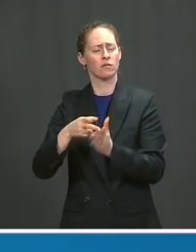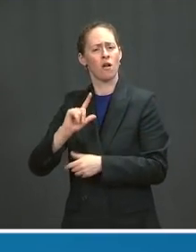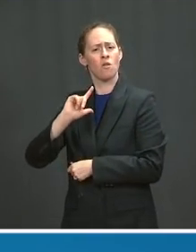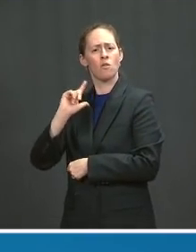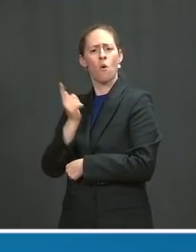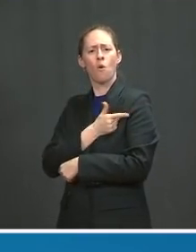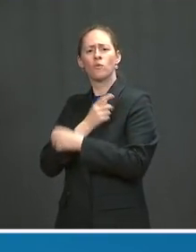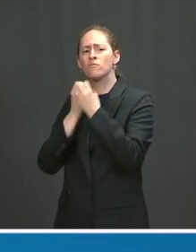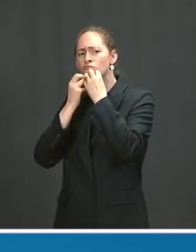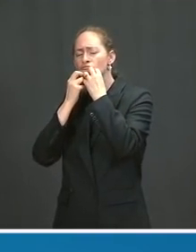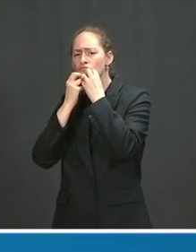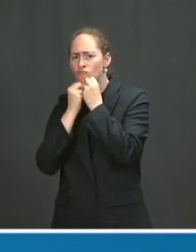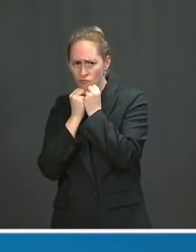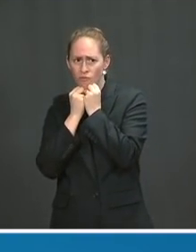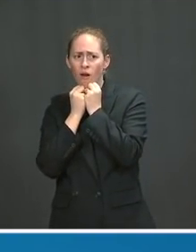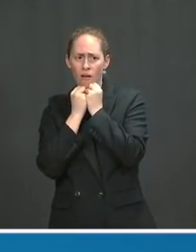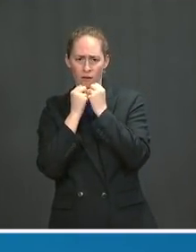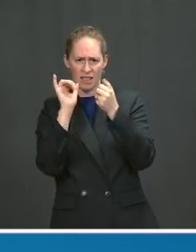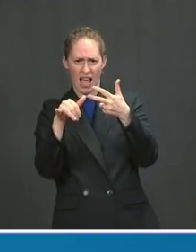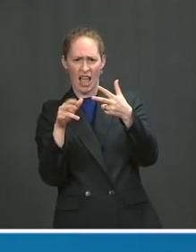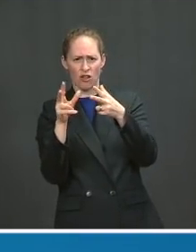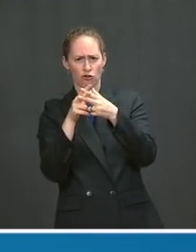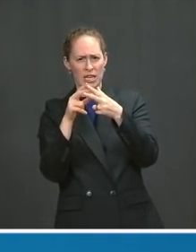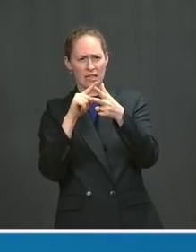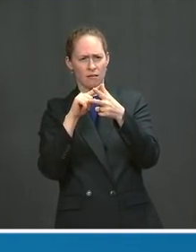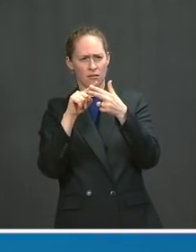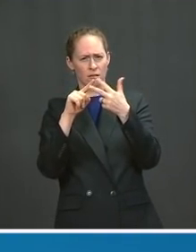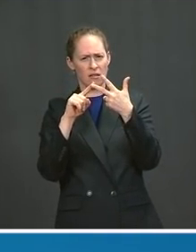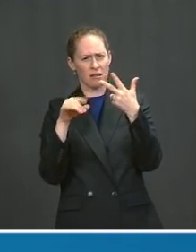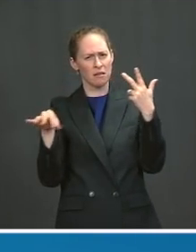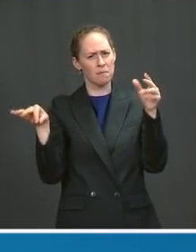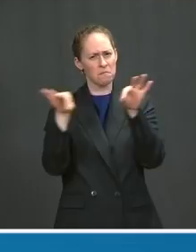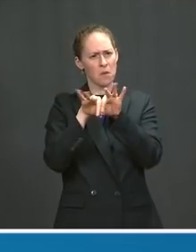Fight for those ideals and fight for our democracy.